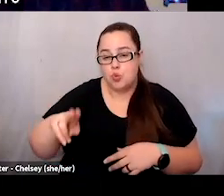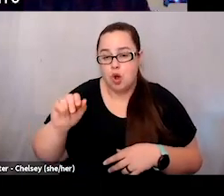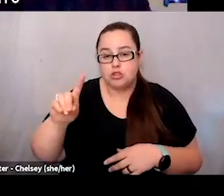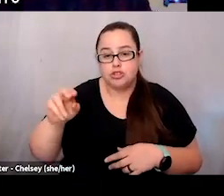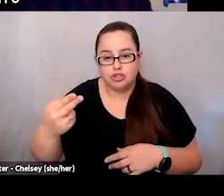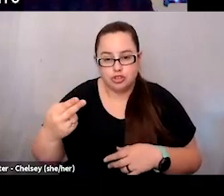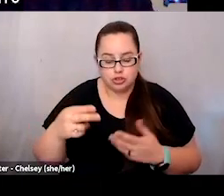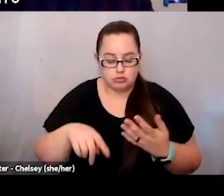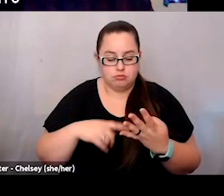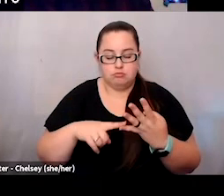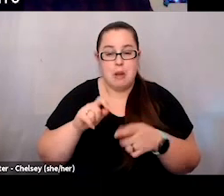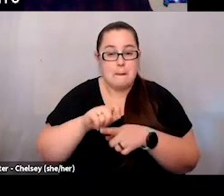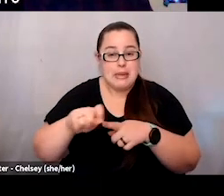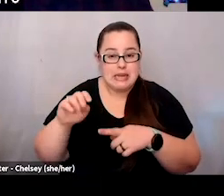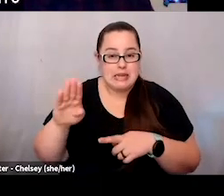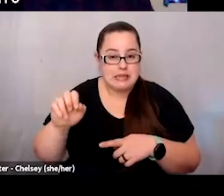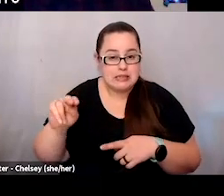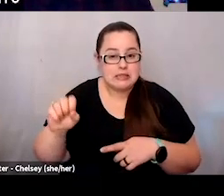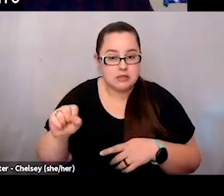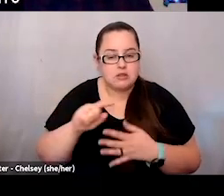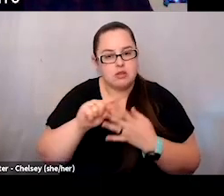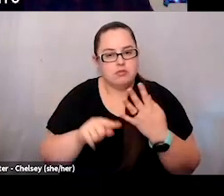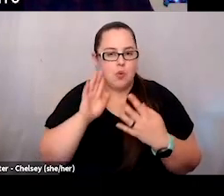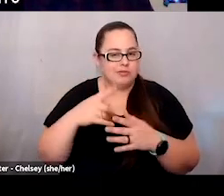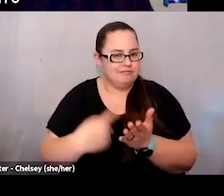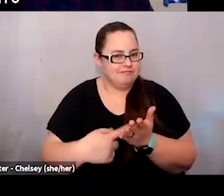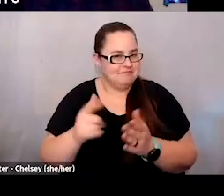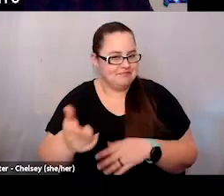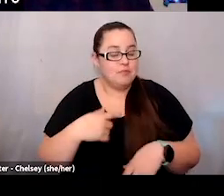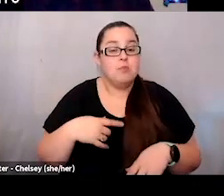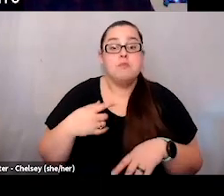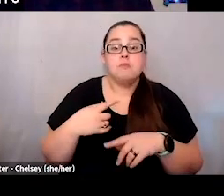literally just hundreds of different foods that Native Americans developed. Different